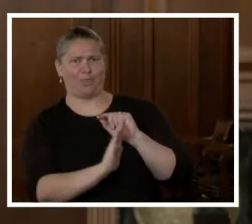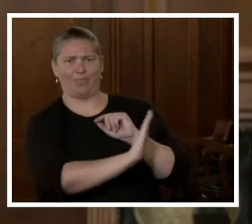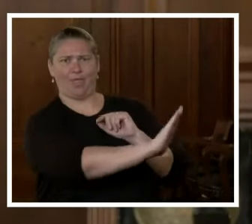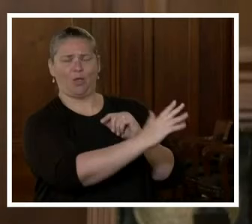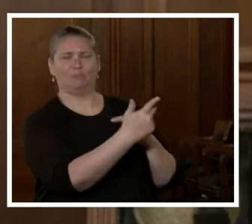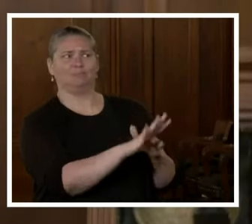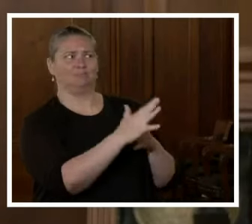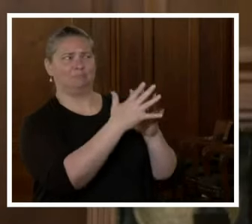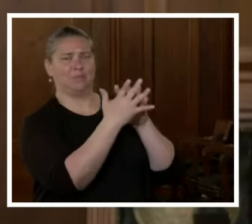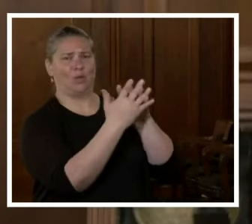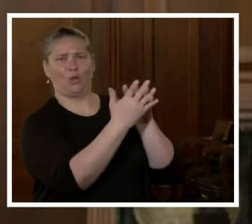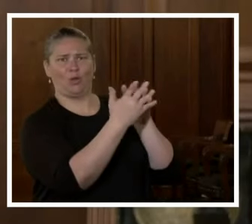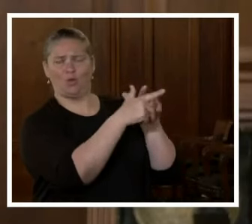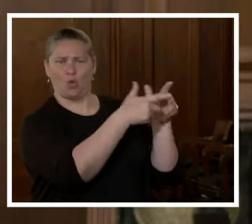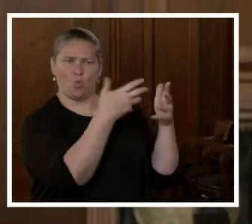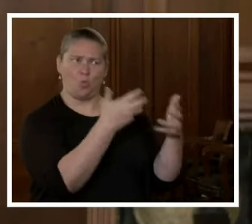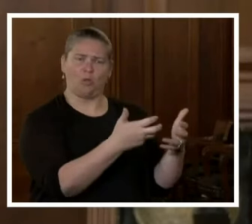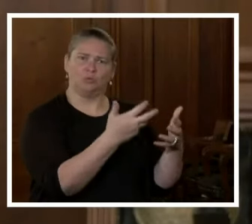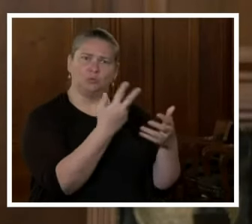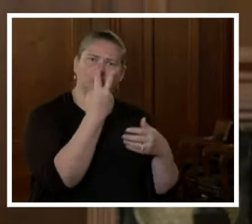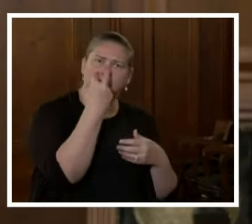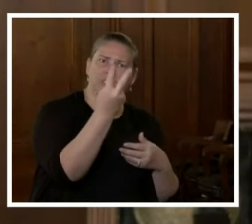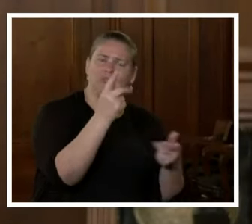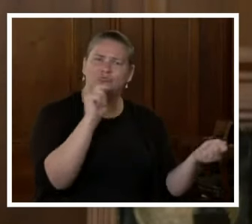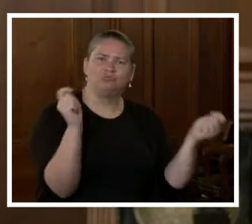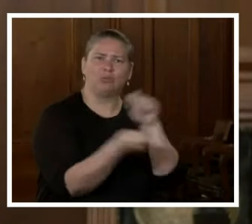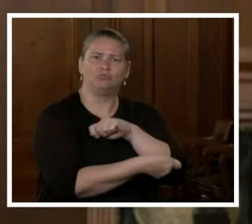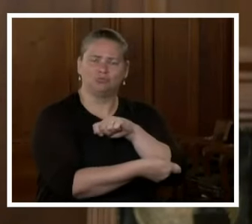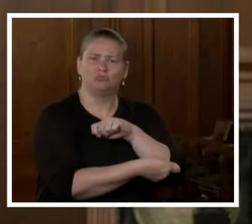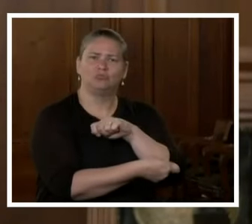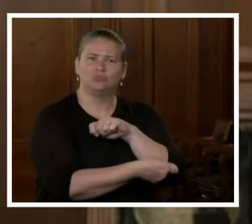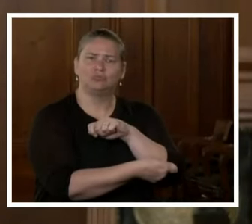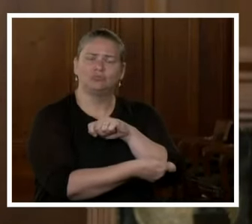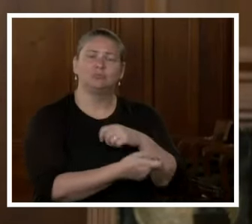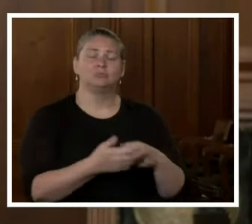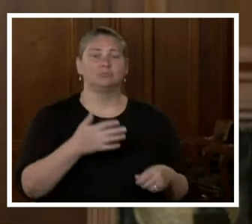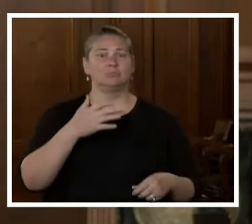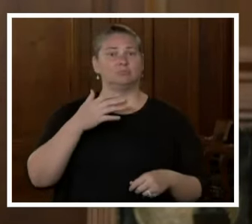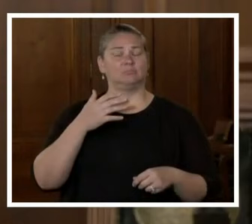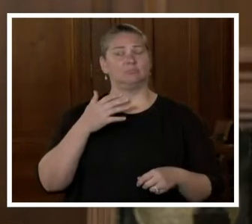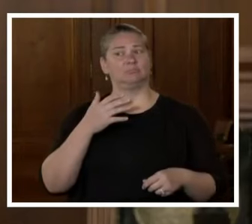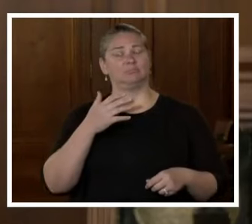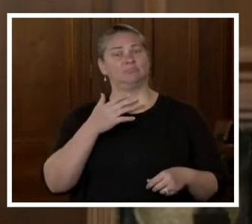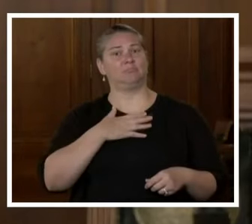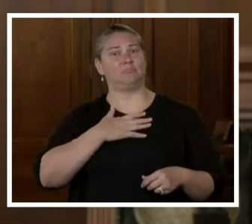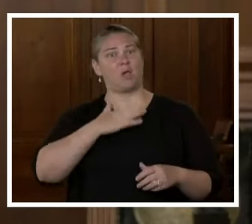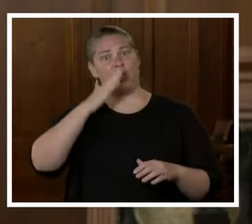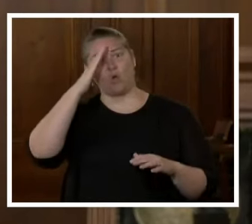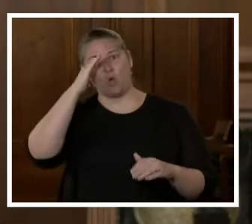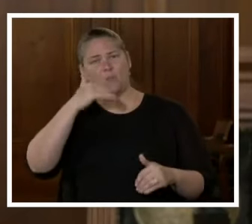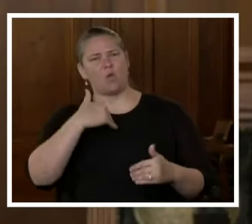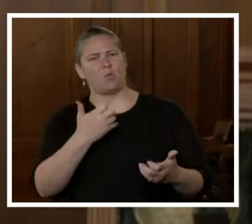TALK TO MY CHILDREN ABOUT IT. IT'S NOT EASY. BUT I HAVE A LOT OF